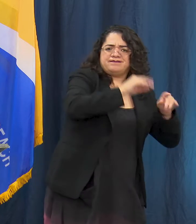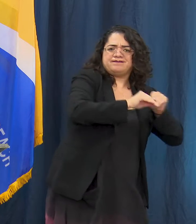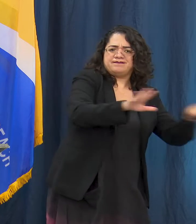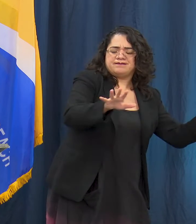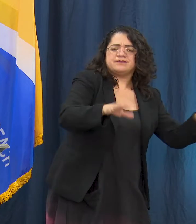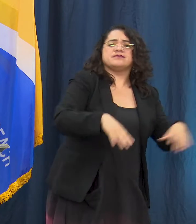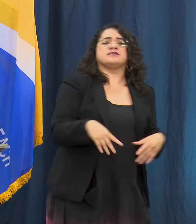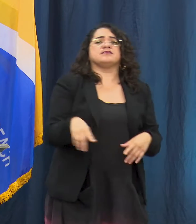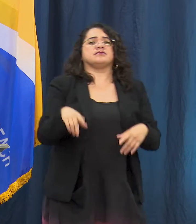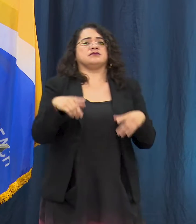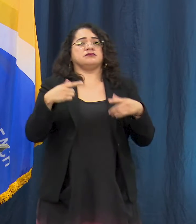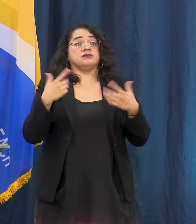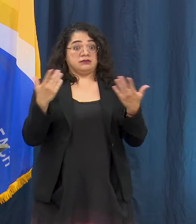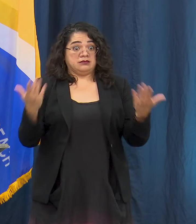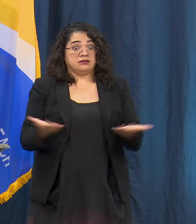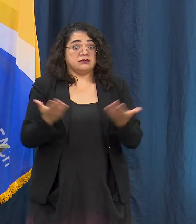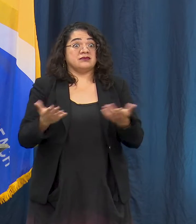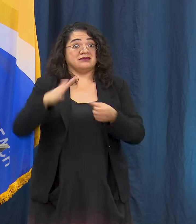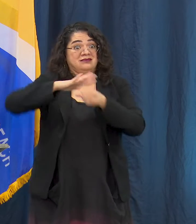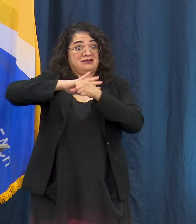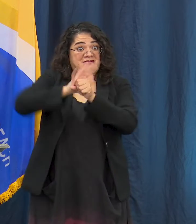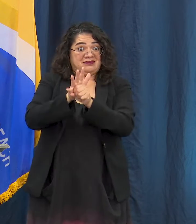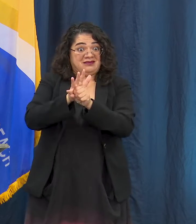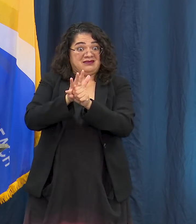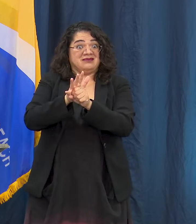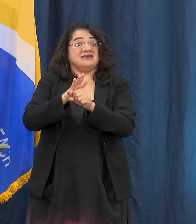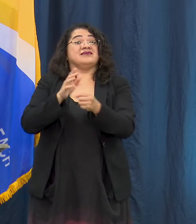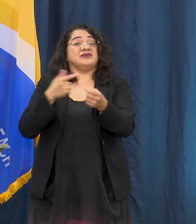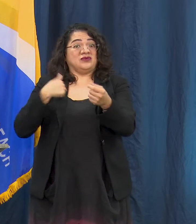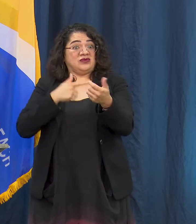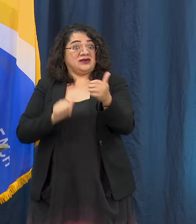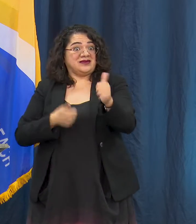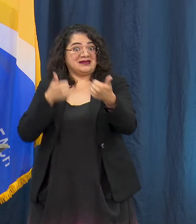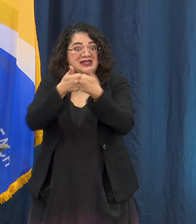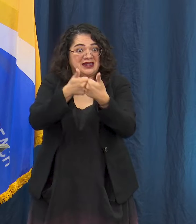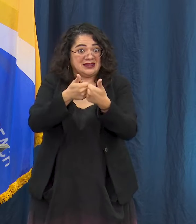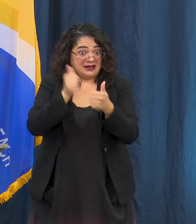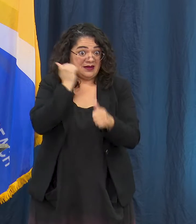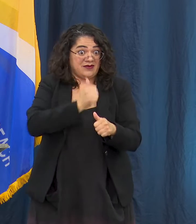you in the city. This is what I fight for every day. You can imagine I've been busy.